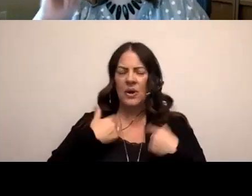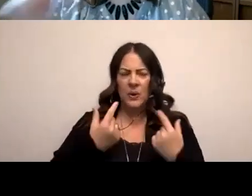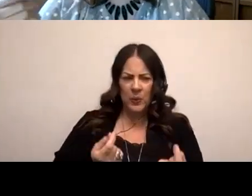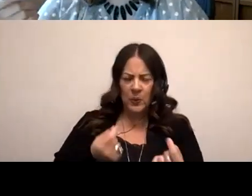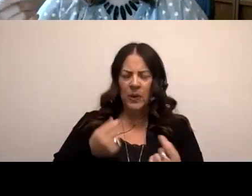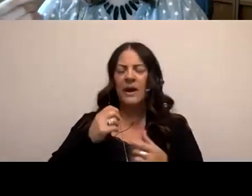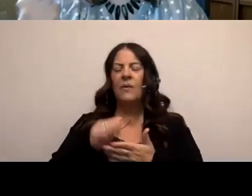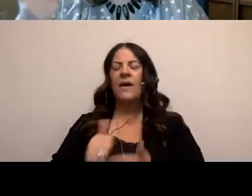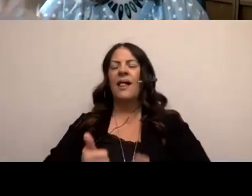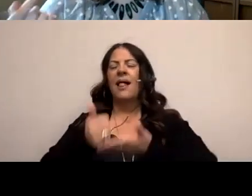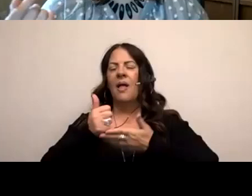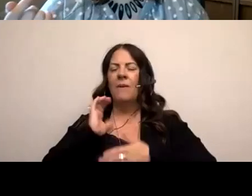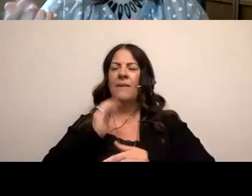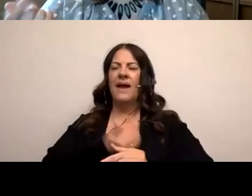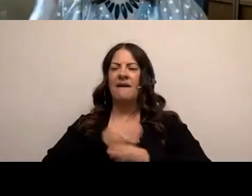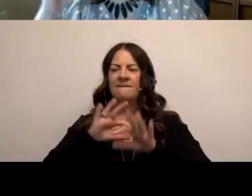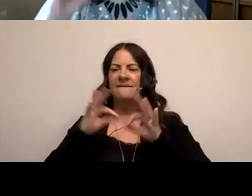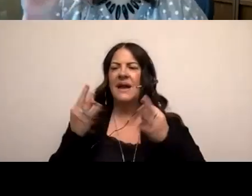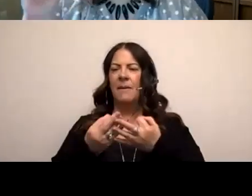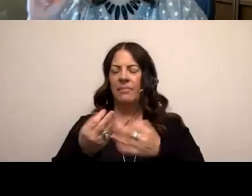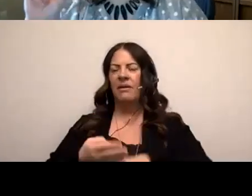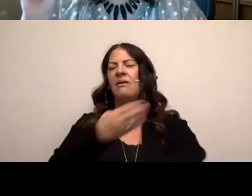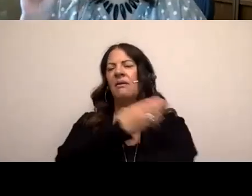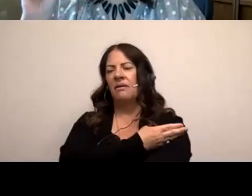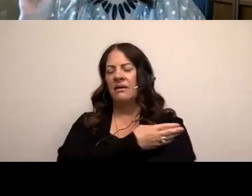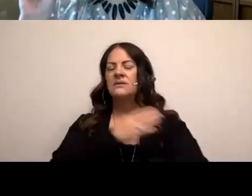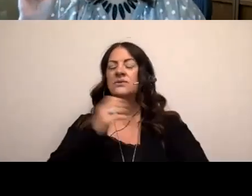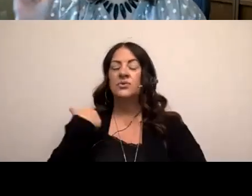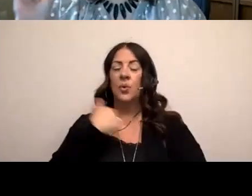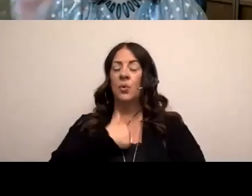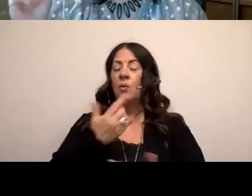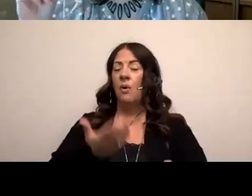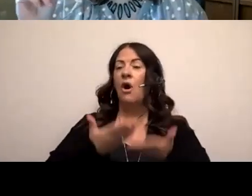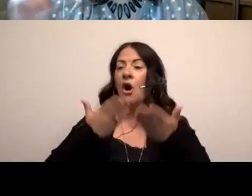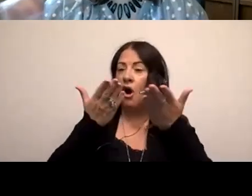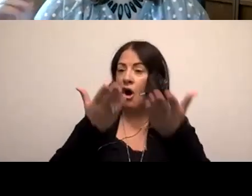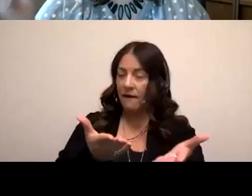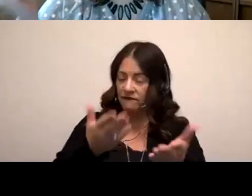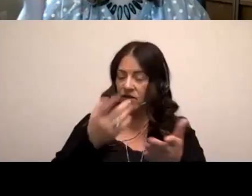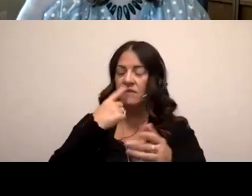ONE SESSION FOR EACH FAMILY AND THERE'S A PACKET OF INFORMATION BEFORE THE SESSION AND